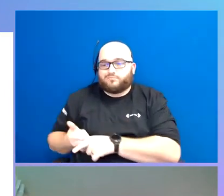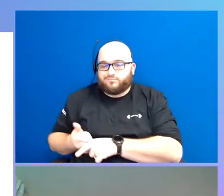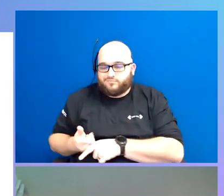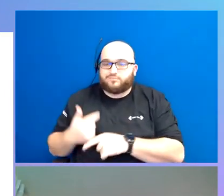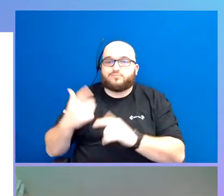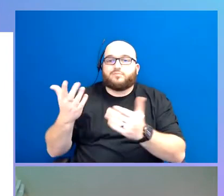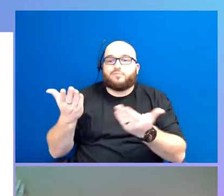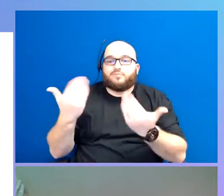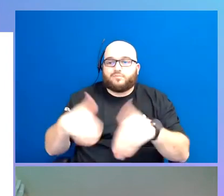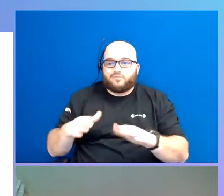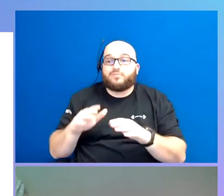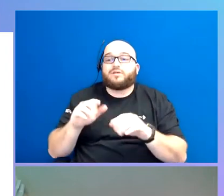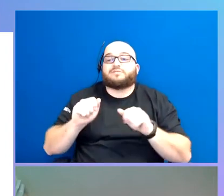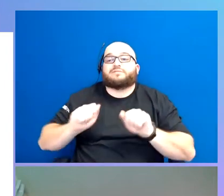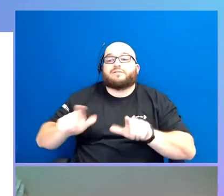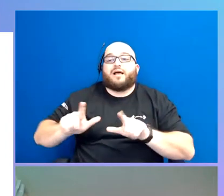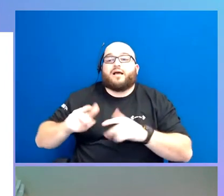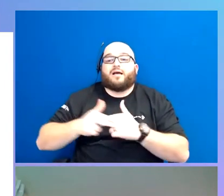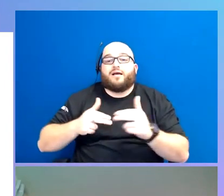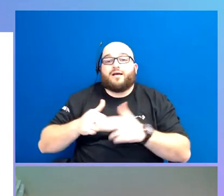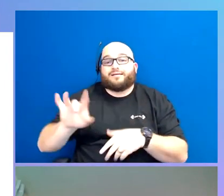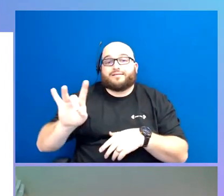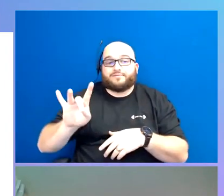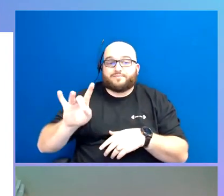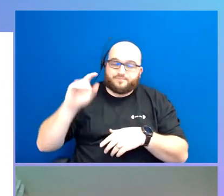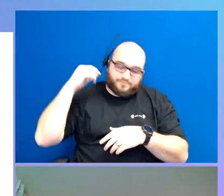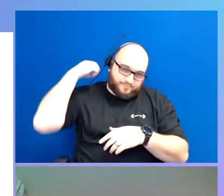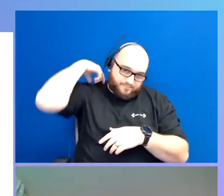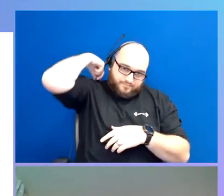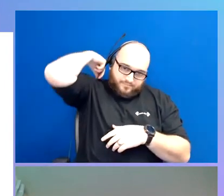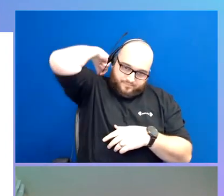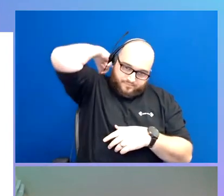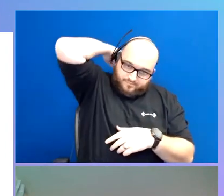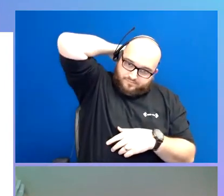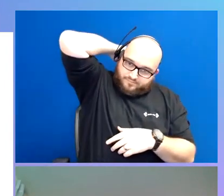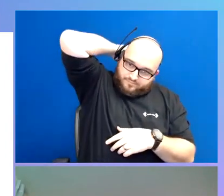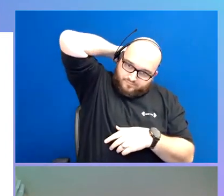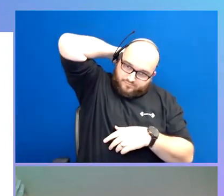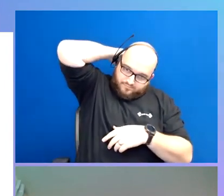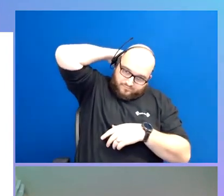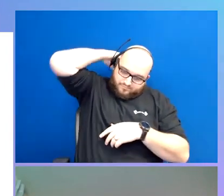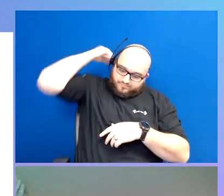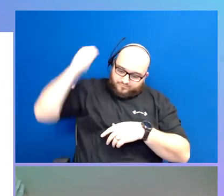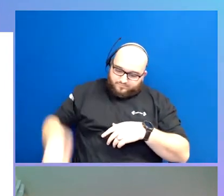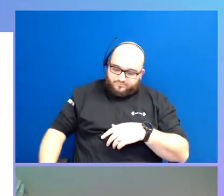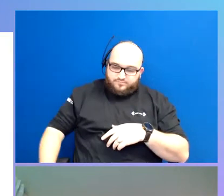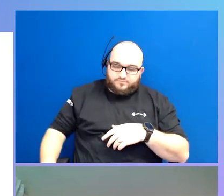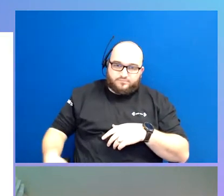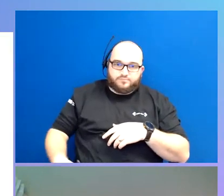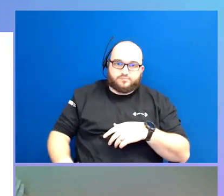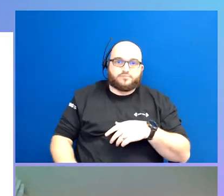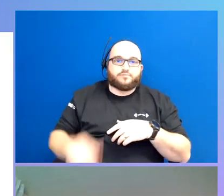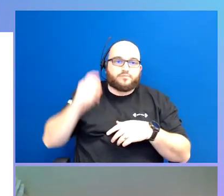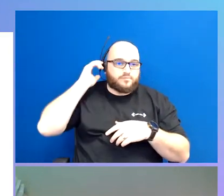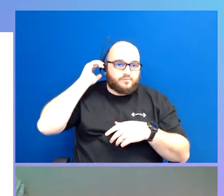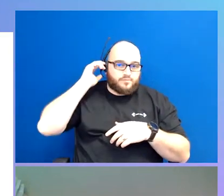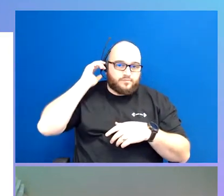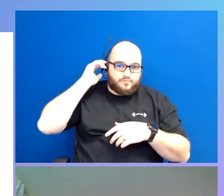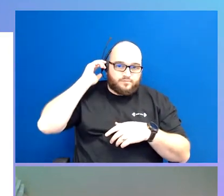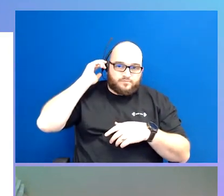the slide number eight. All